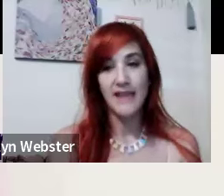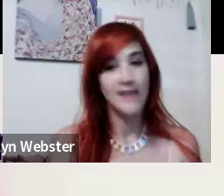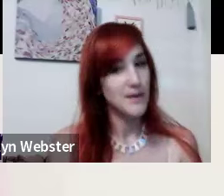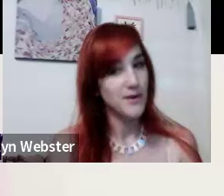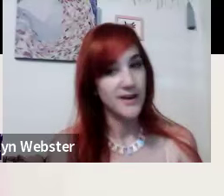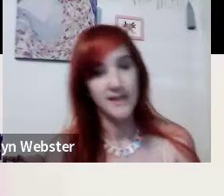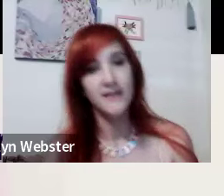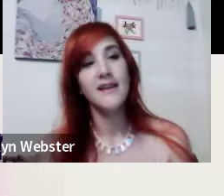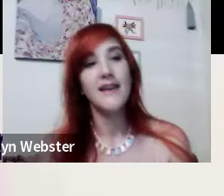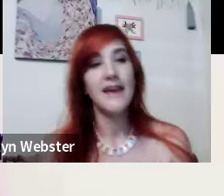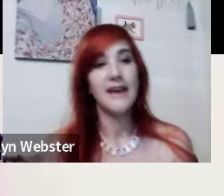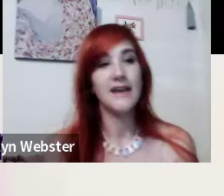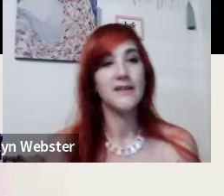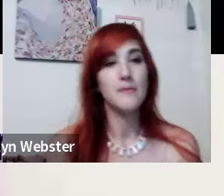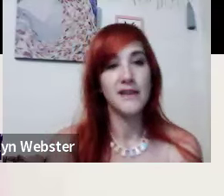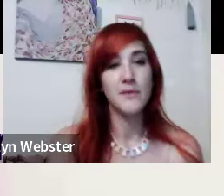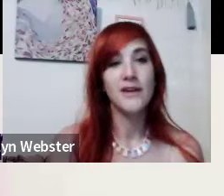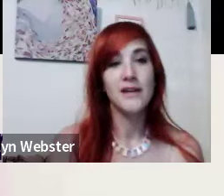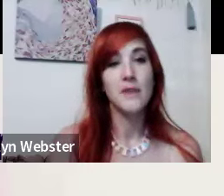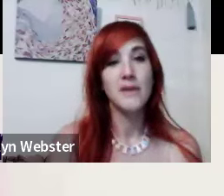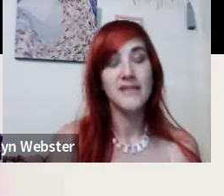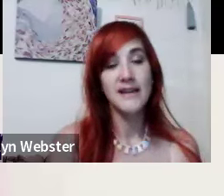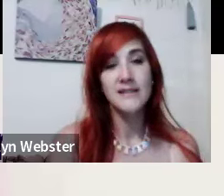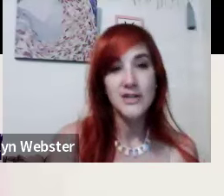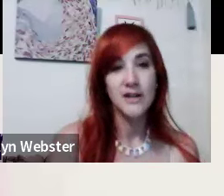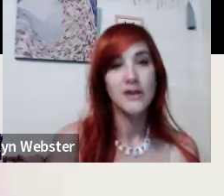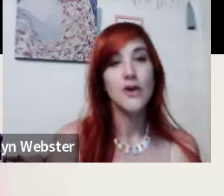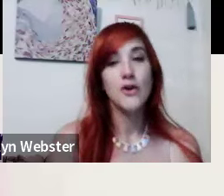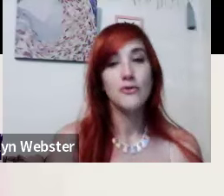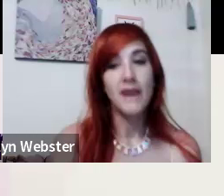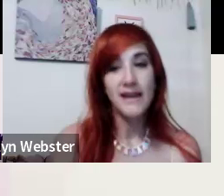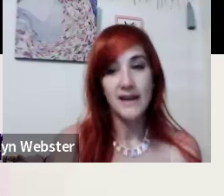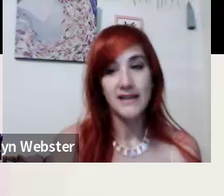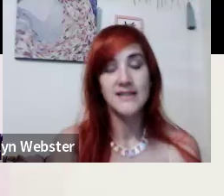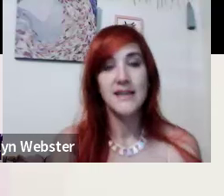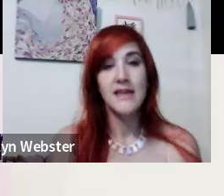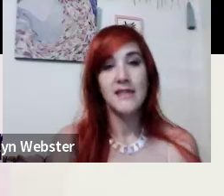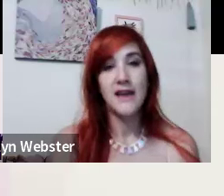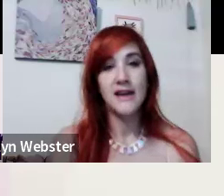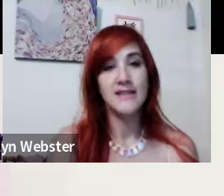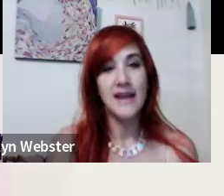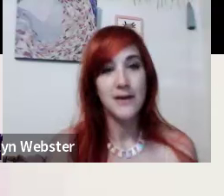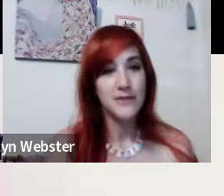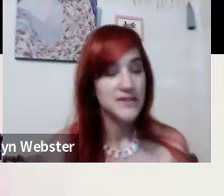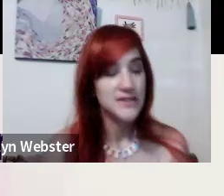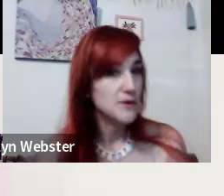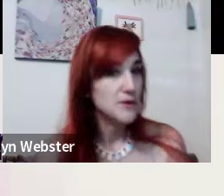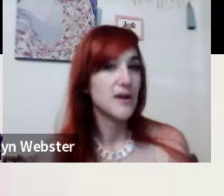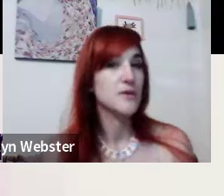a library kid and my librarian and my science teacher recognized that as an at risk youth, I was